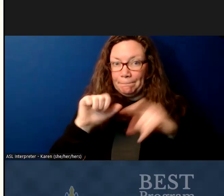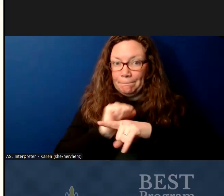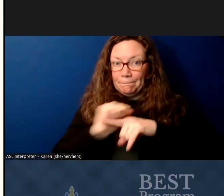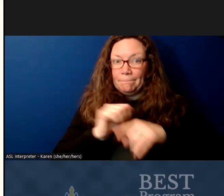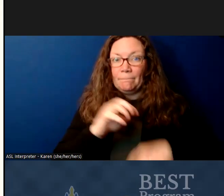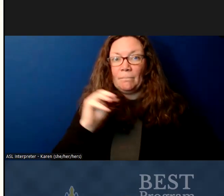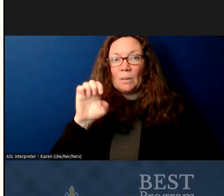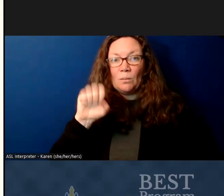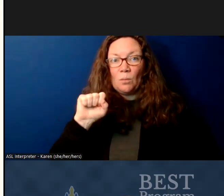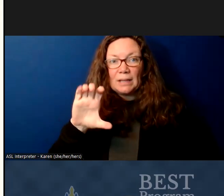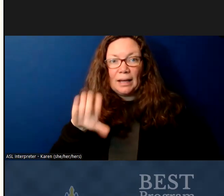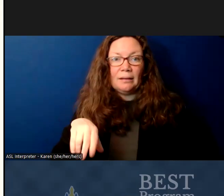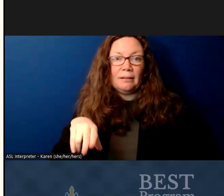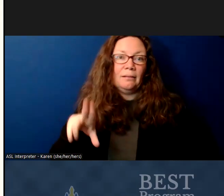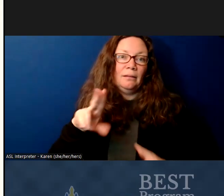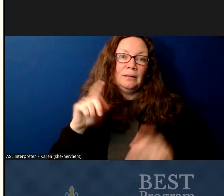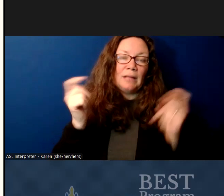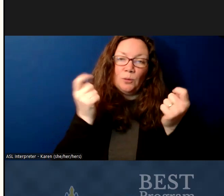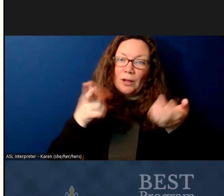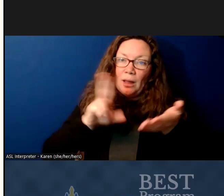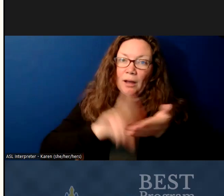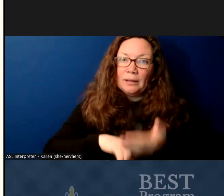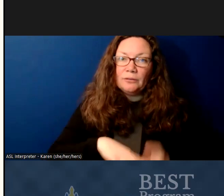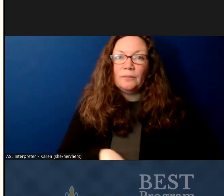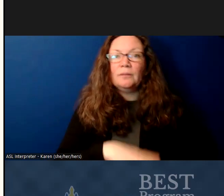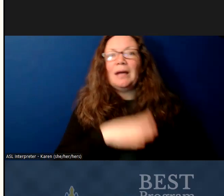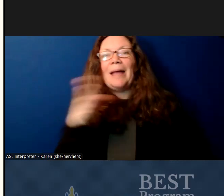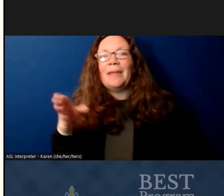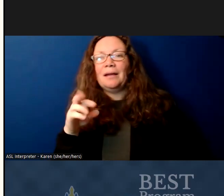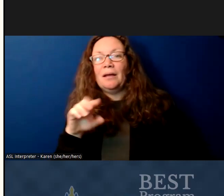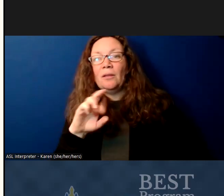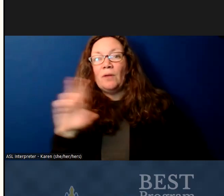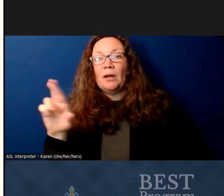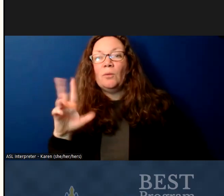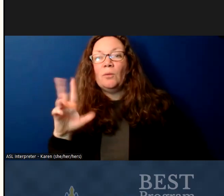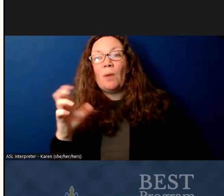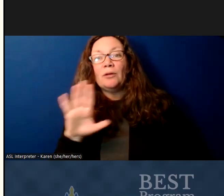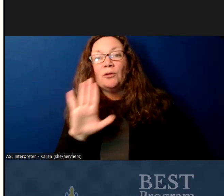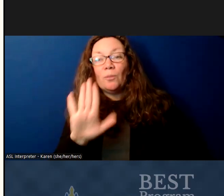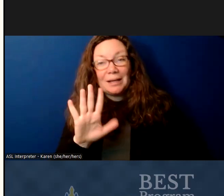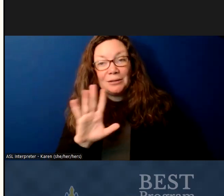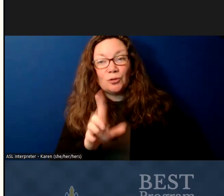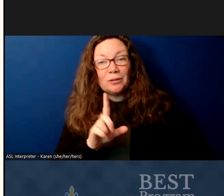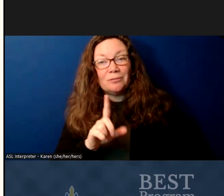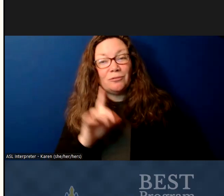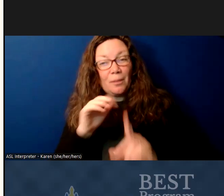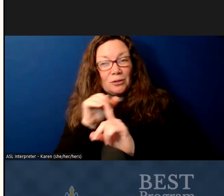We encourage everyone to save their Mars favorite pages, and those favorites will not carry over automatically. From Mars to Mosaic.